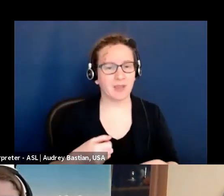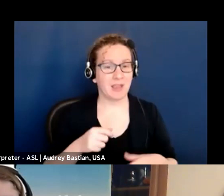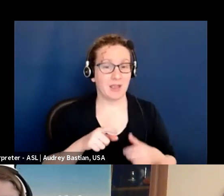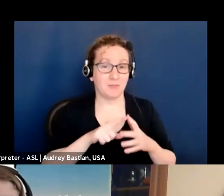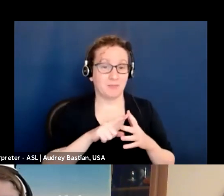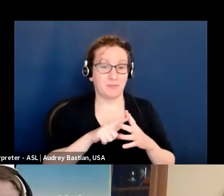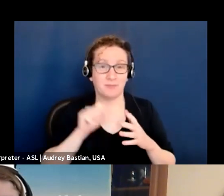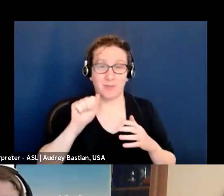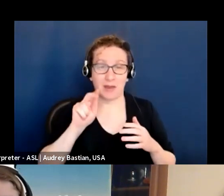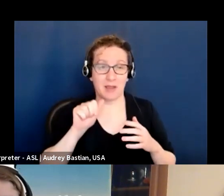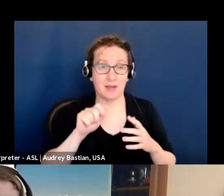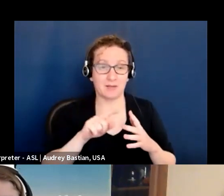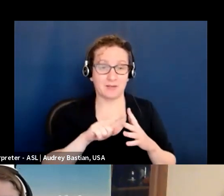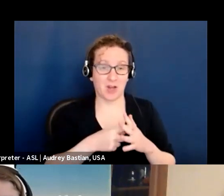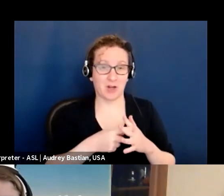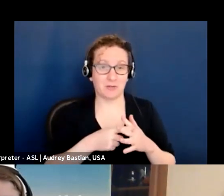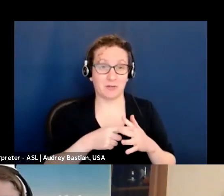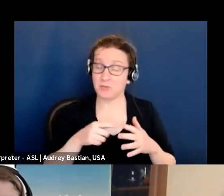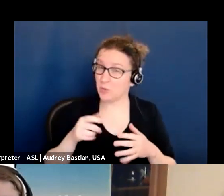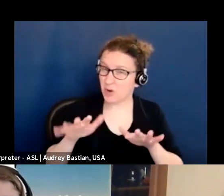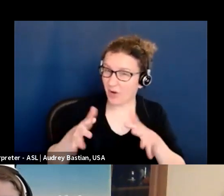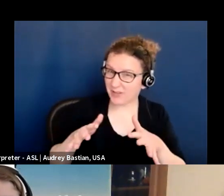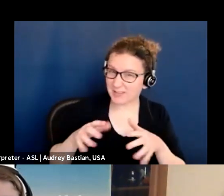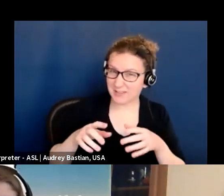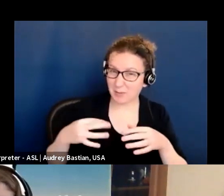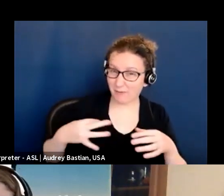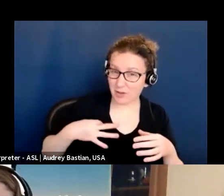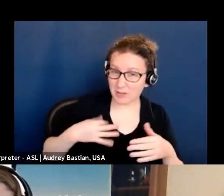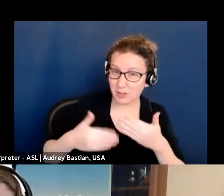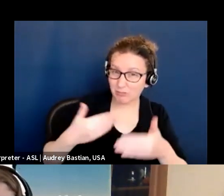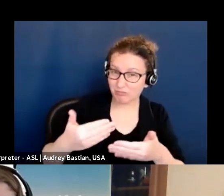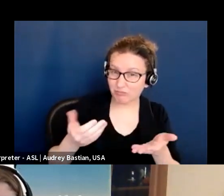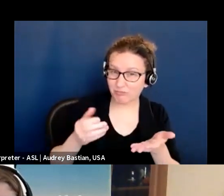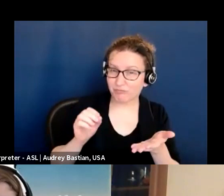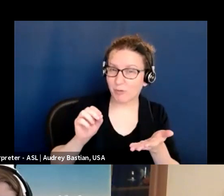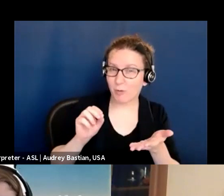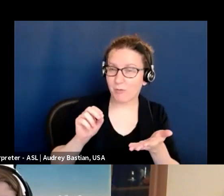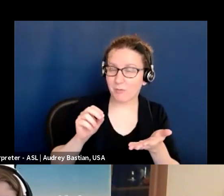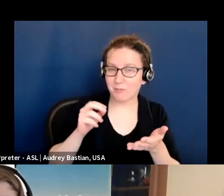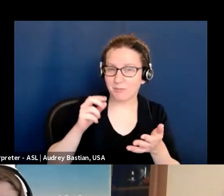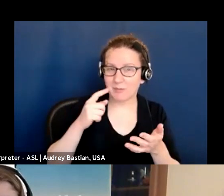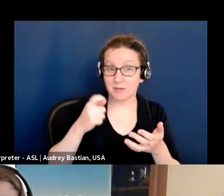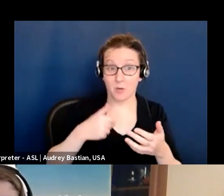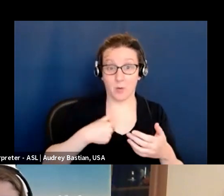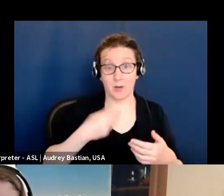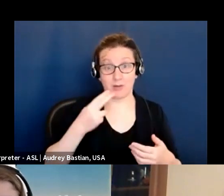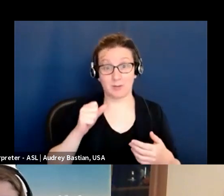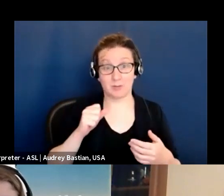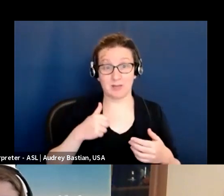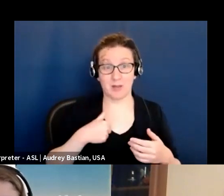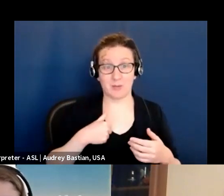Were you ever kind of nervous about the volunteering? In high school, I was